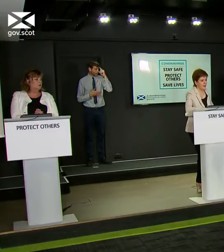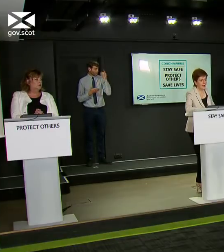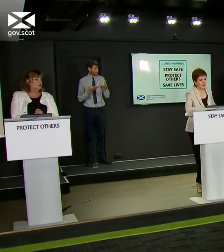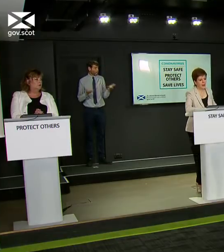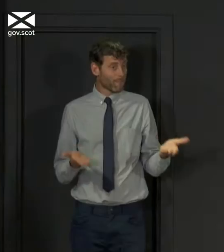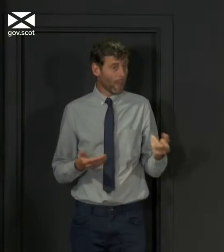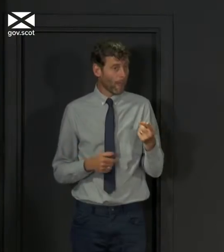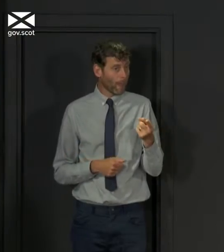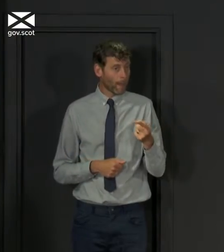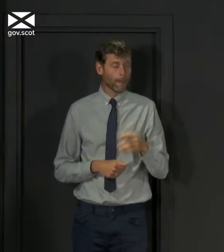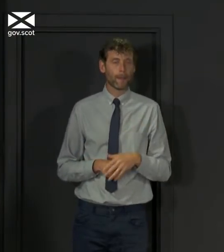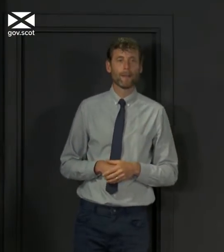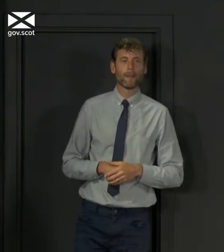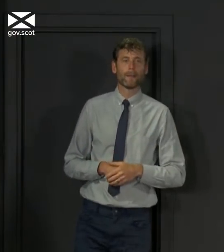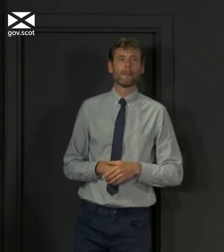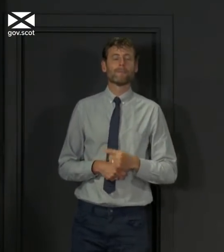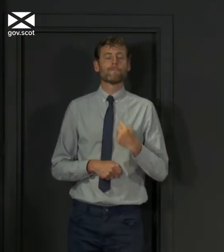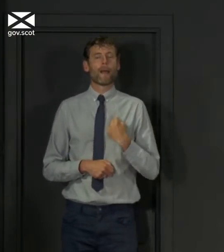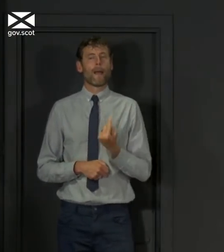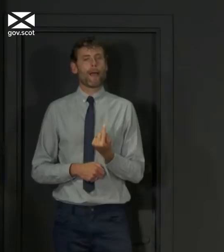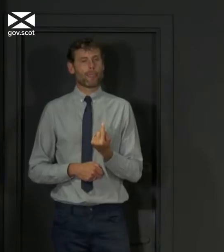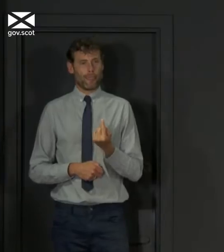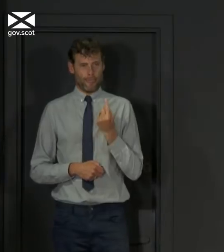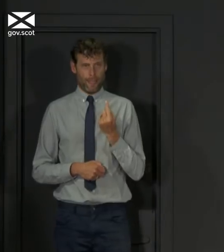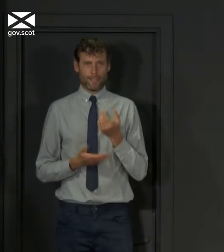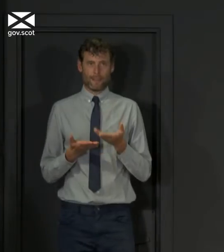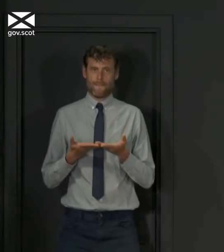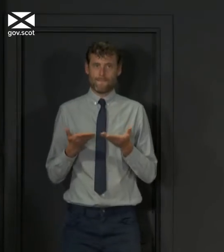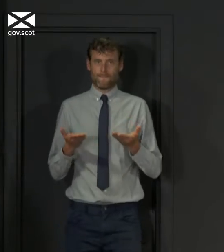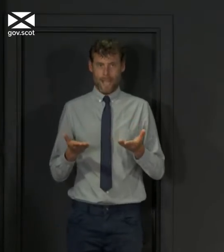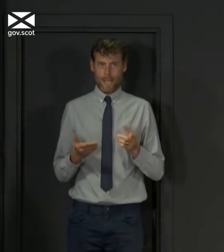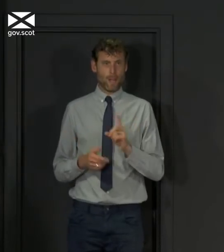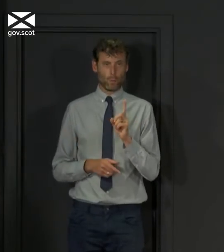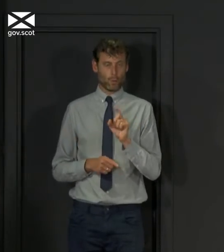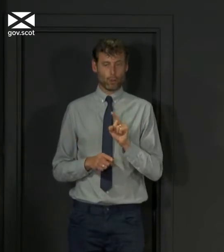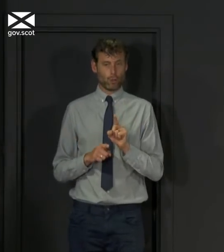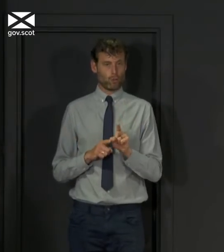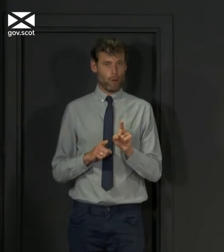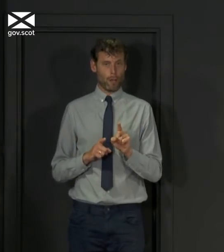What I think is fair is that we do everything possible to stop people getting a virus that